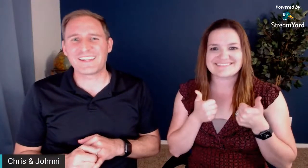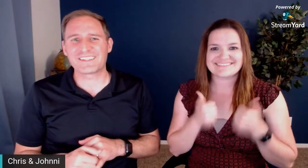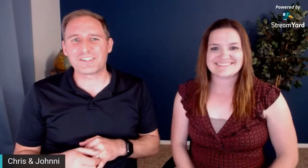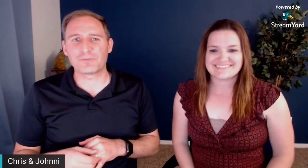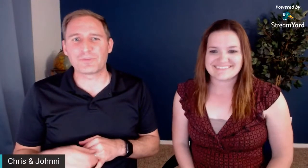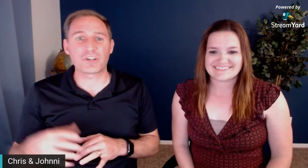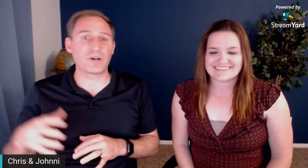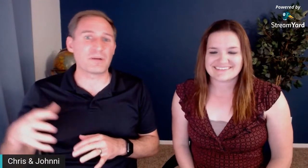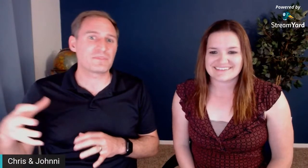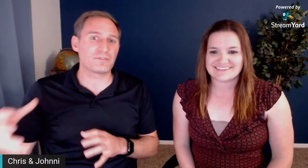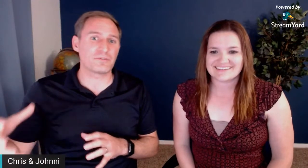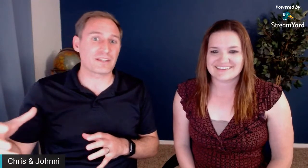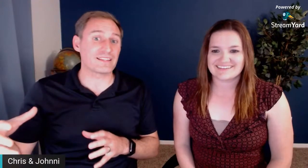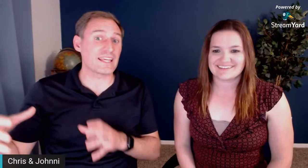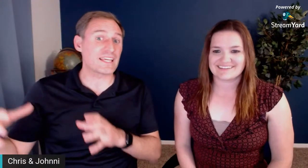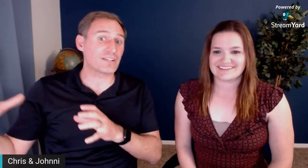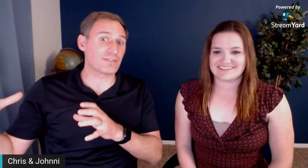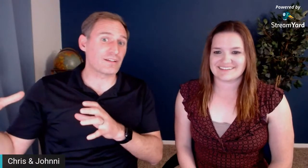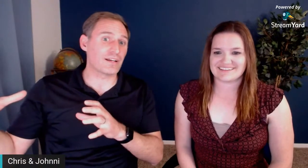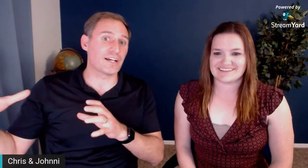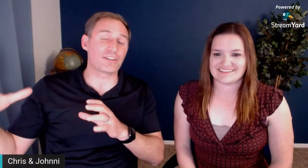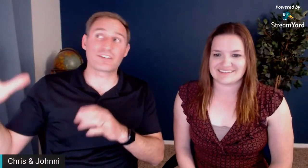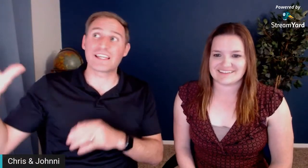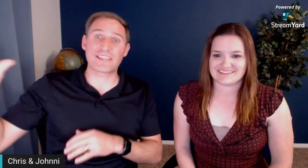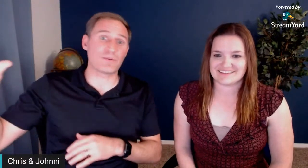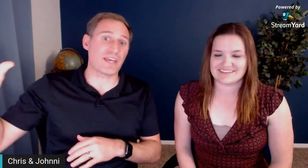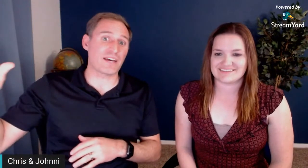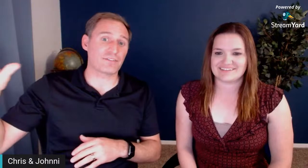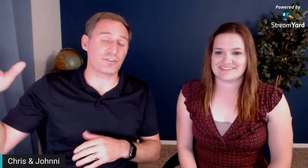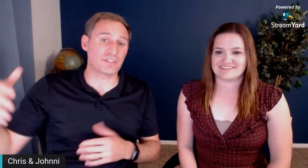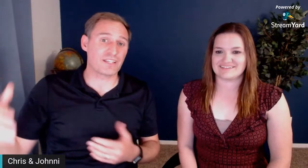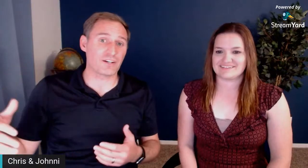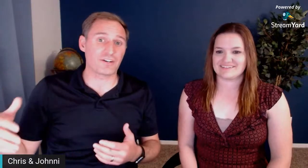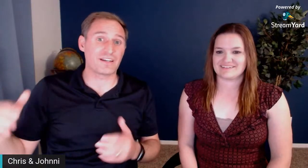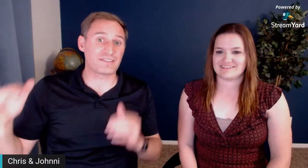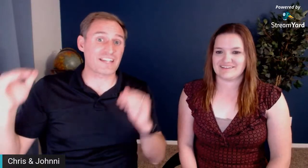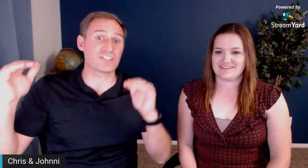and so we'll go up to like the lake and uh the lake that we have currently here is actually